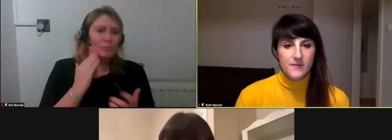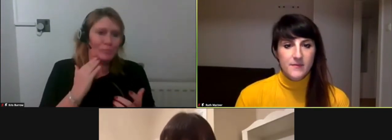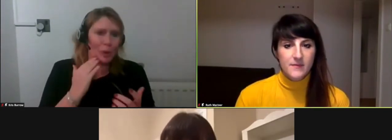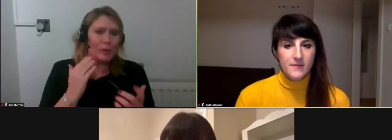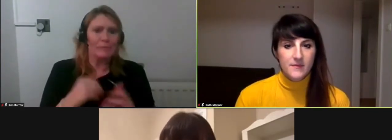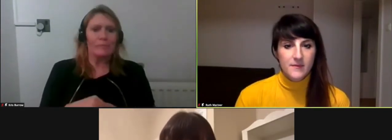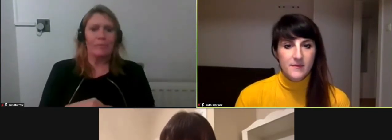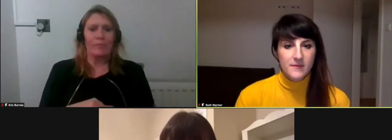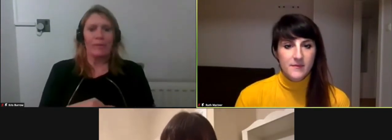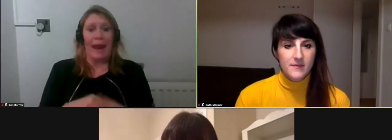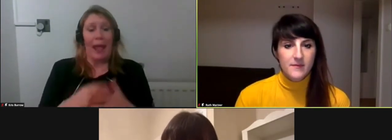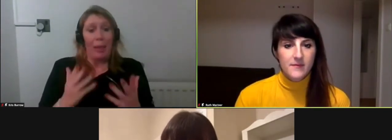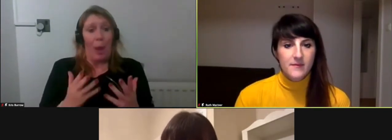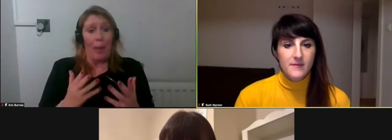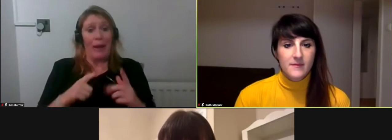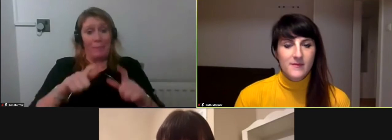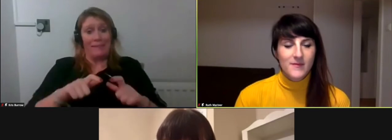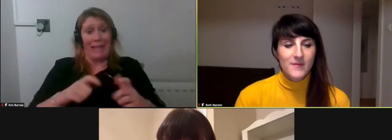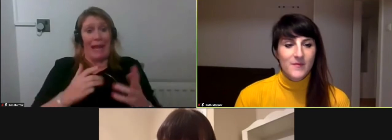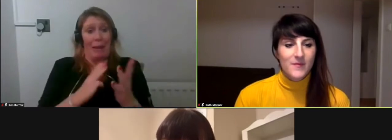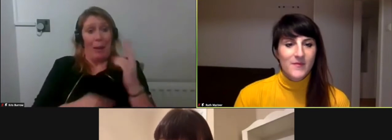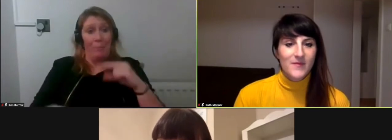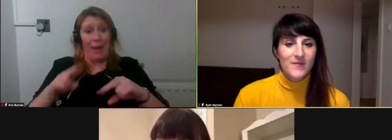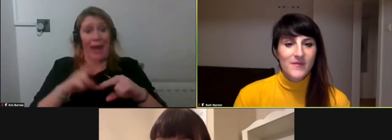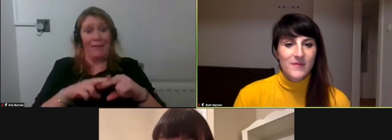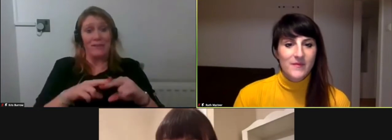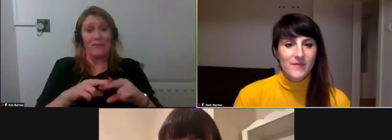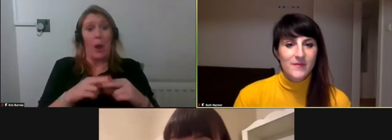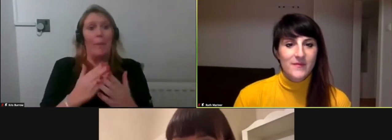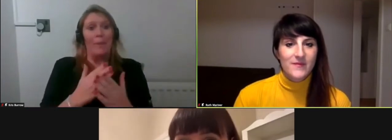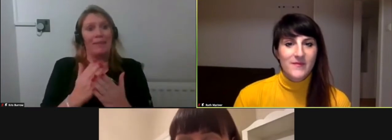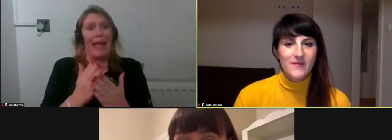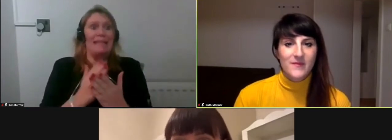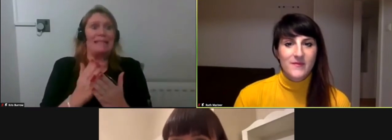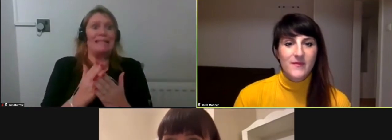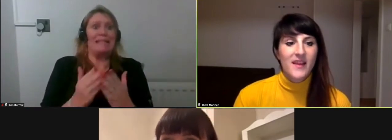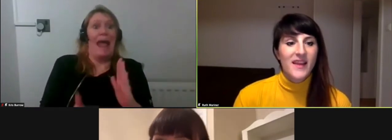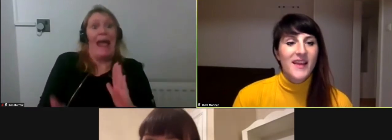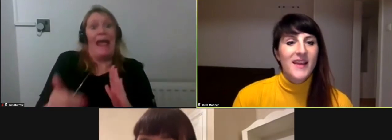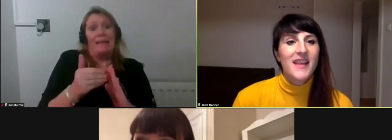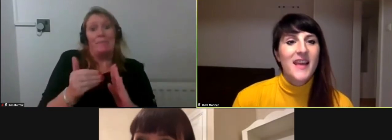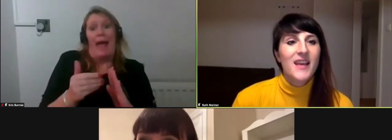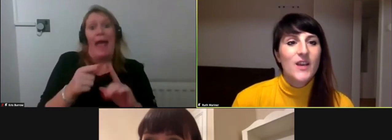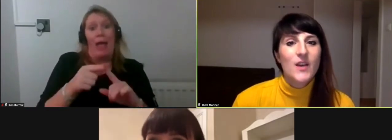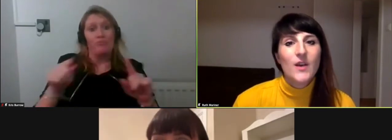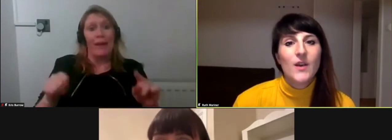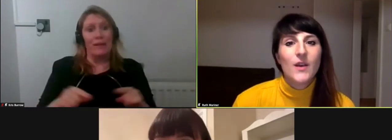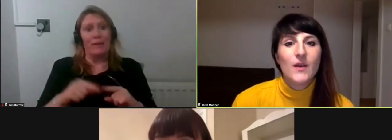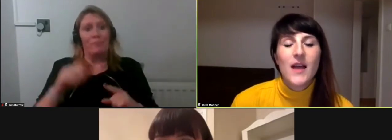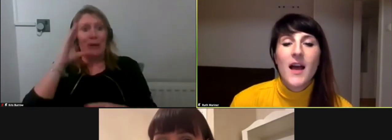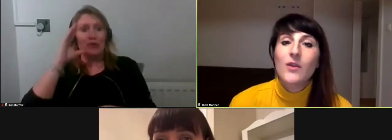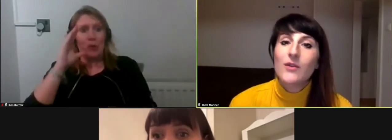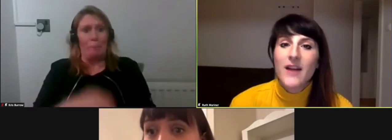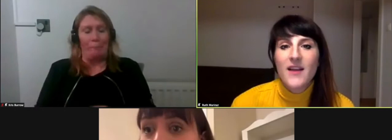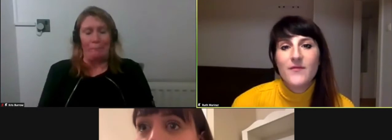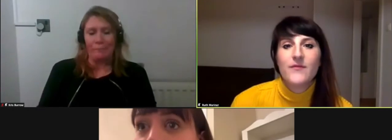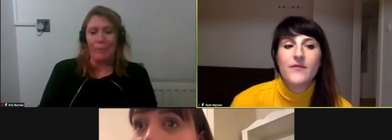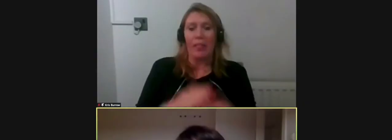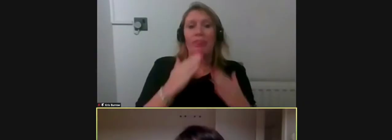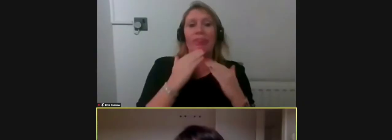spare bedroom at the moment because I'm staying with them, thank you.